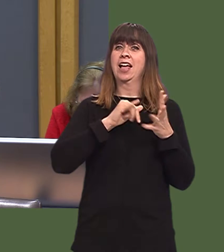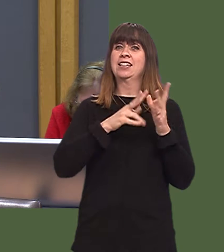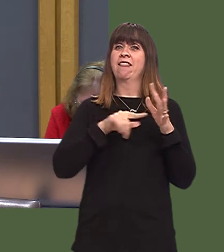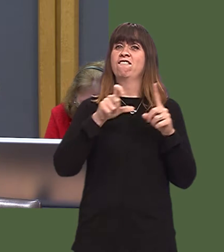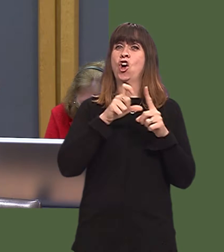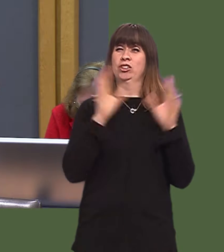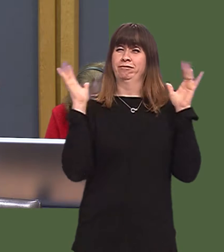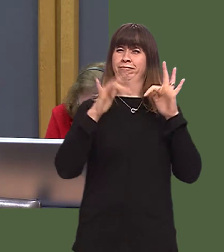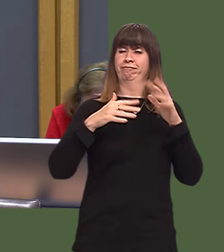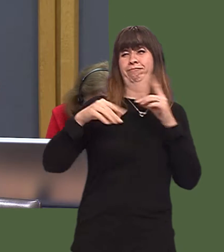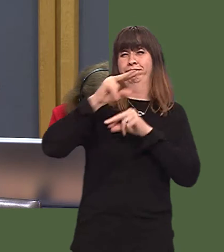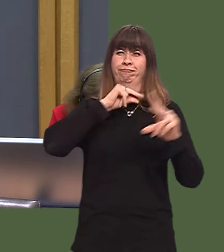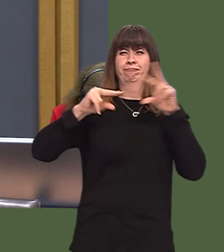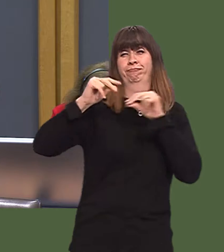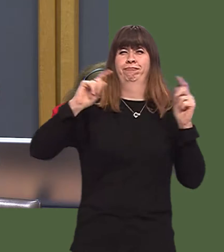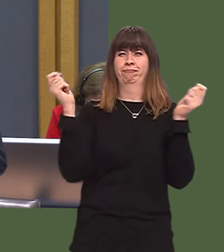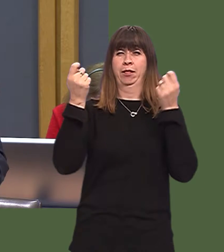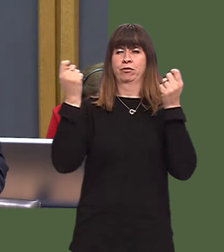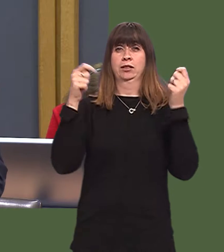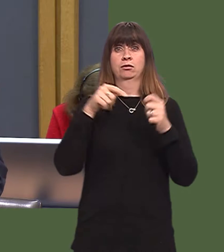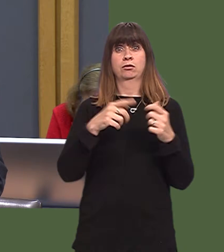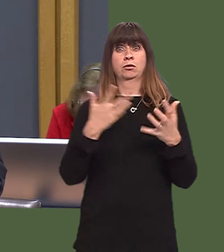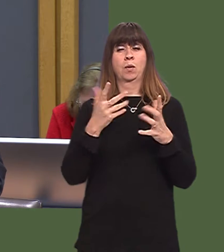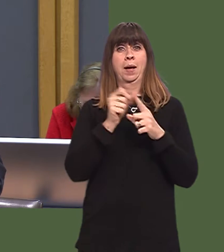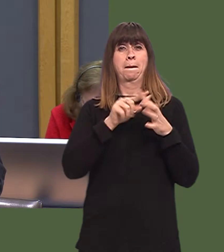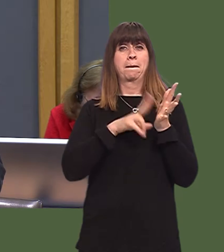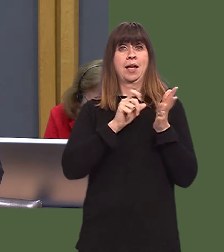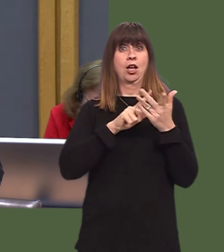This work is undertaken by many volunteers who help to maintain the language amongst